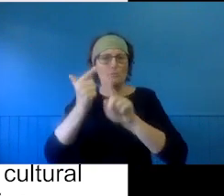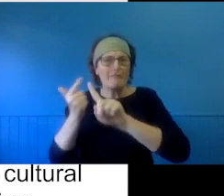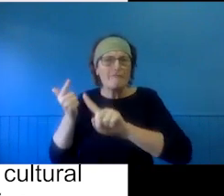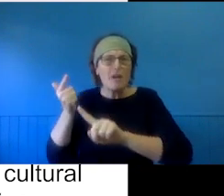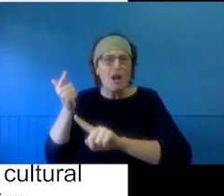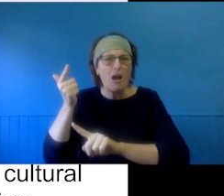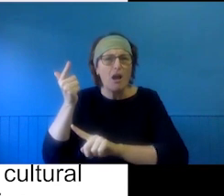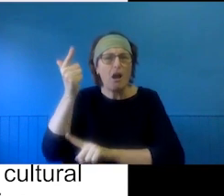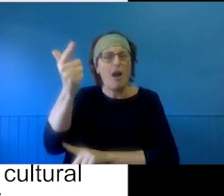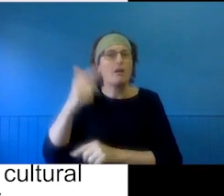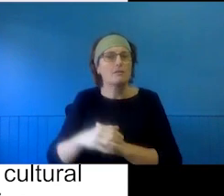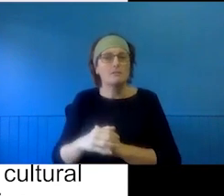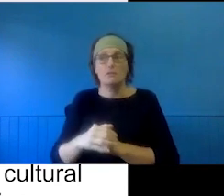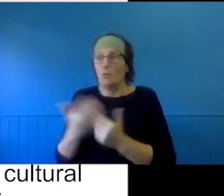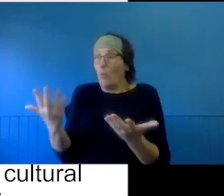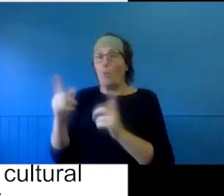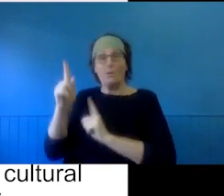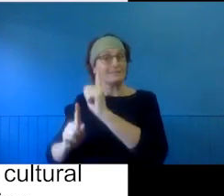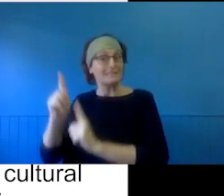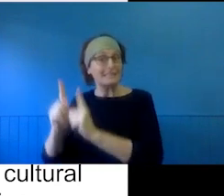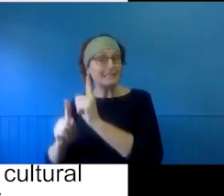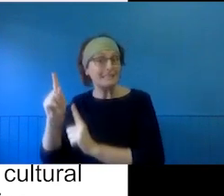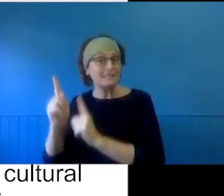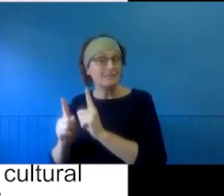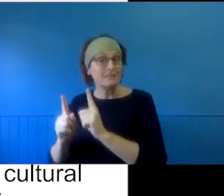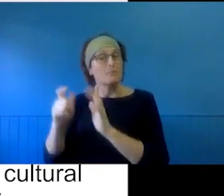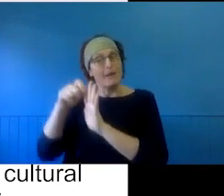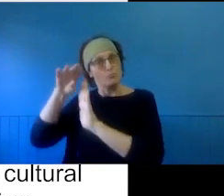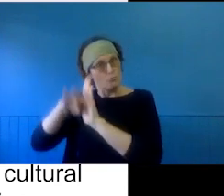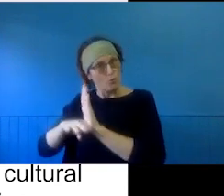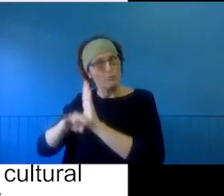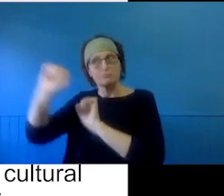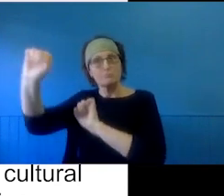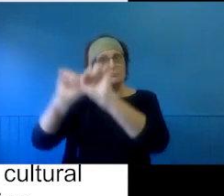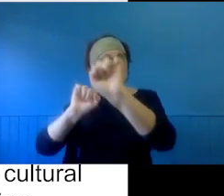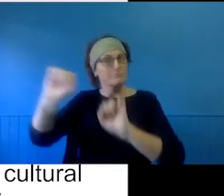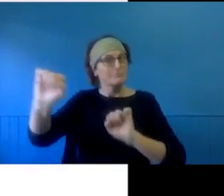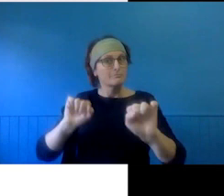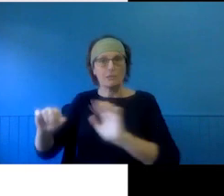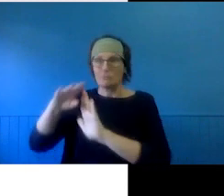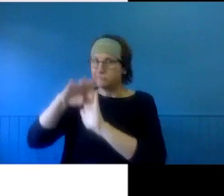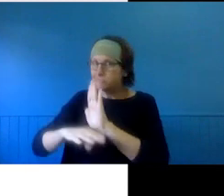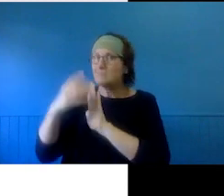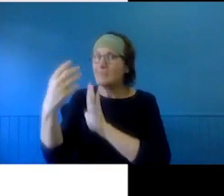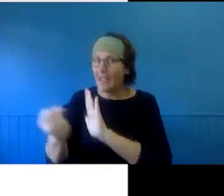also in cities, and these protocols exist across all of those areas.